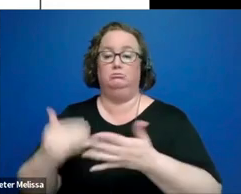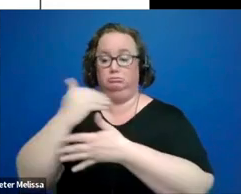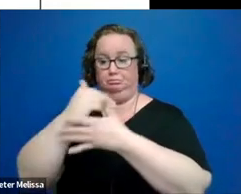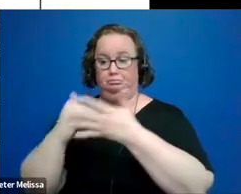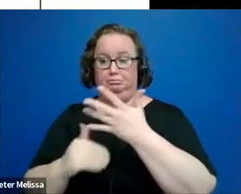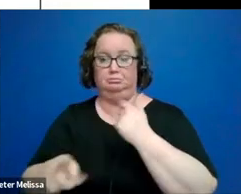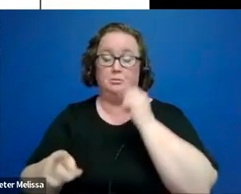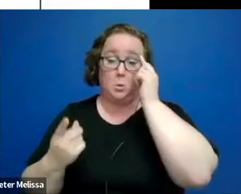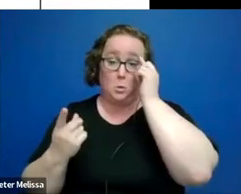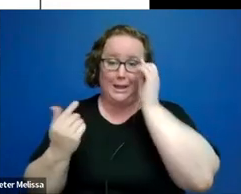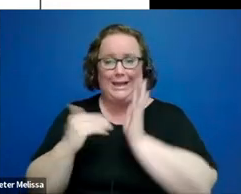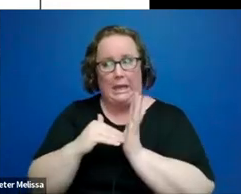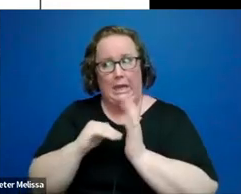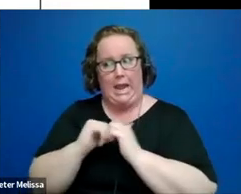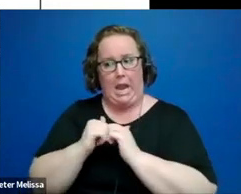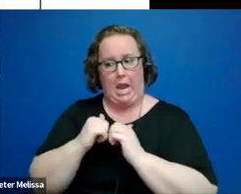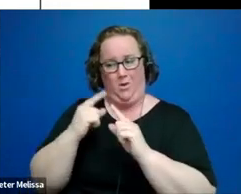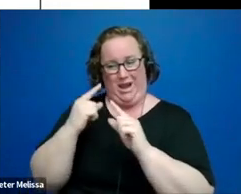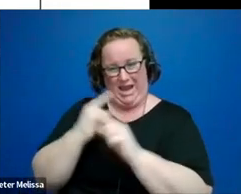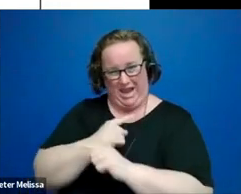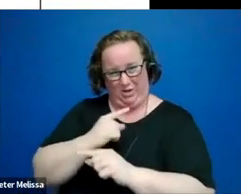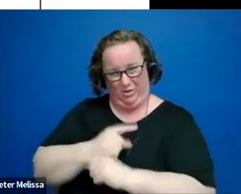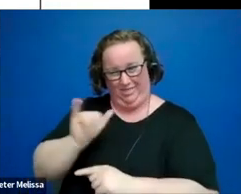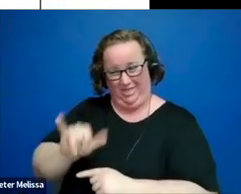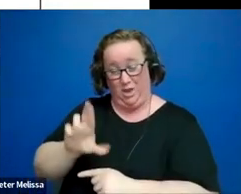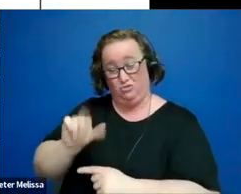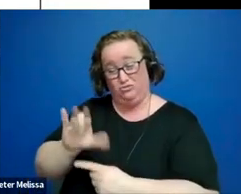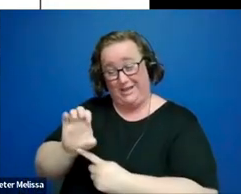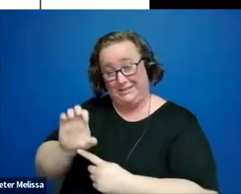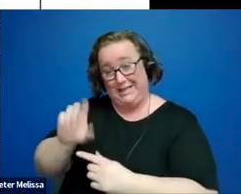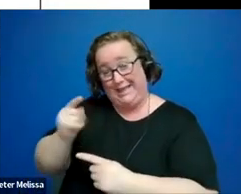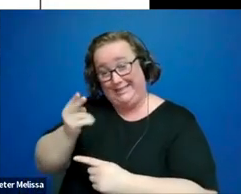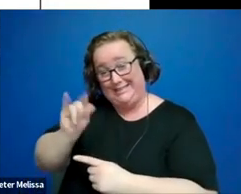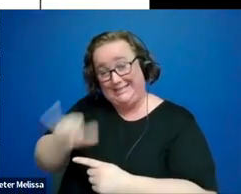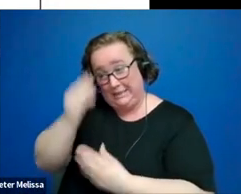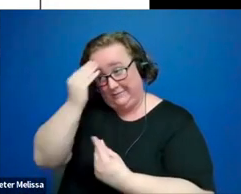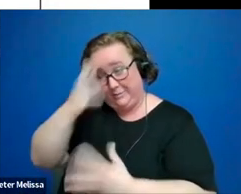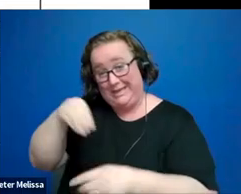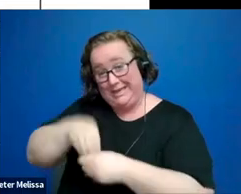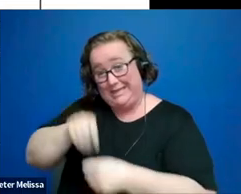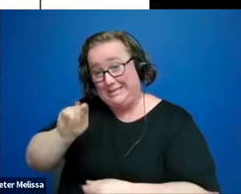about how accurately the race and ethnicity data reported in TMSIS actually reflects the racial